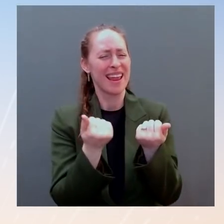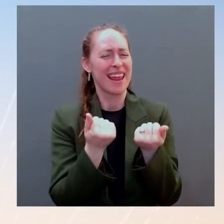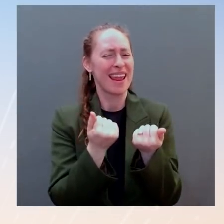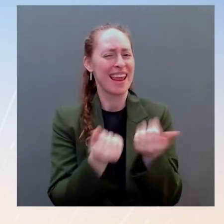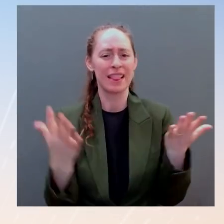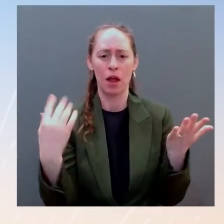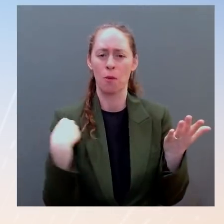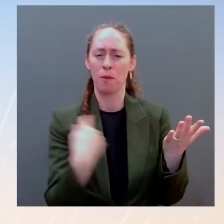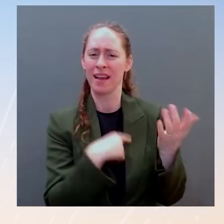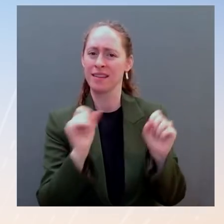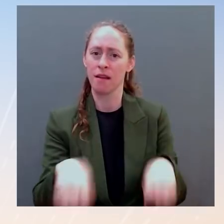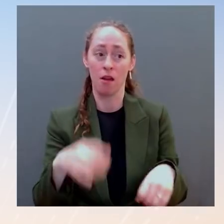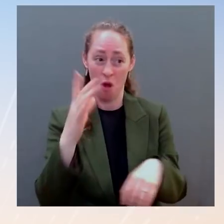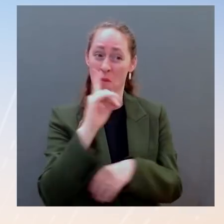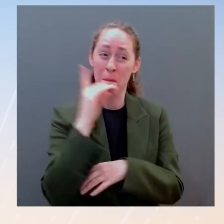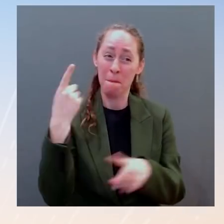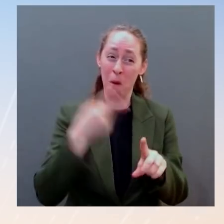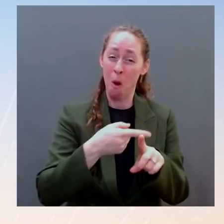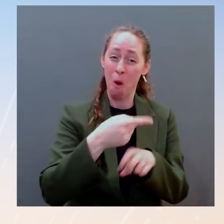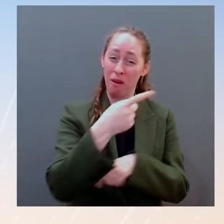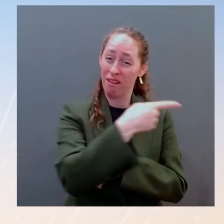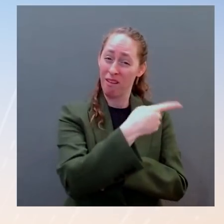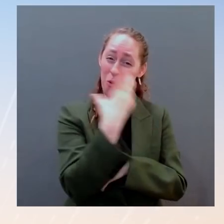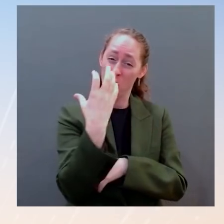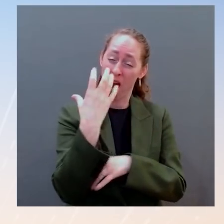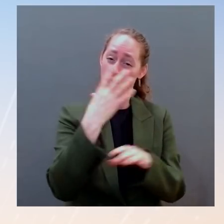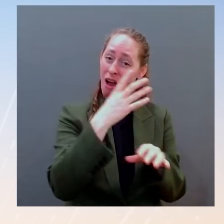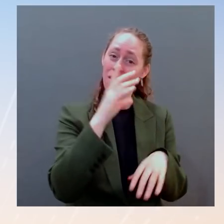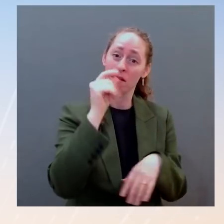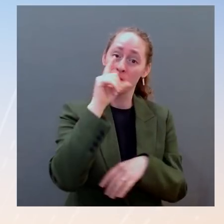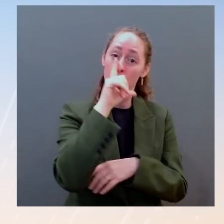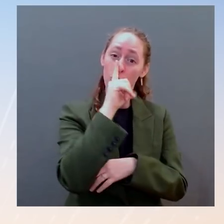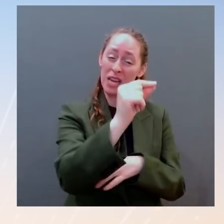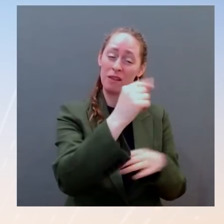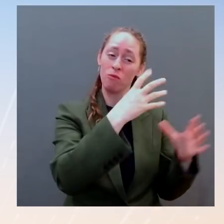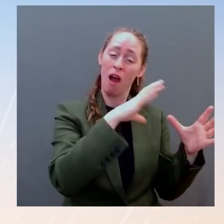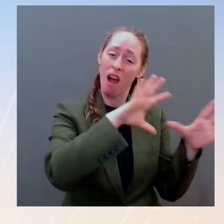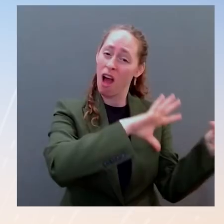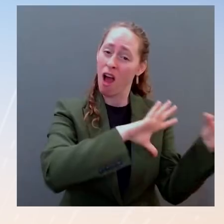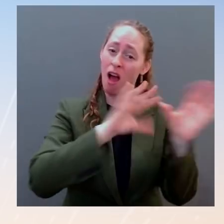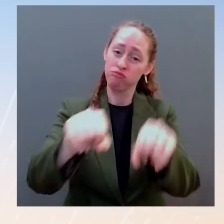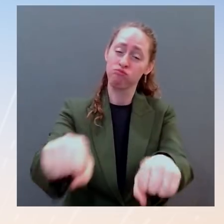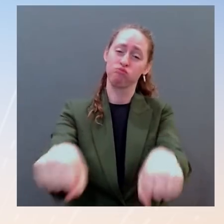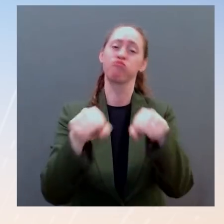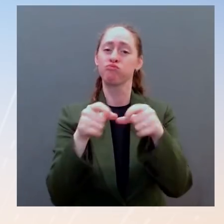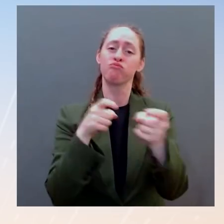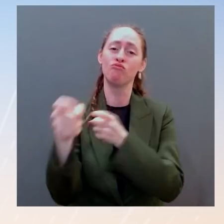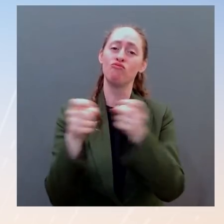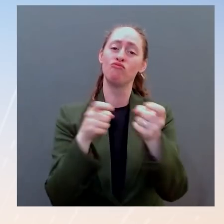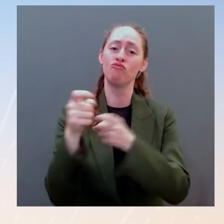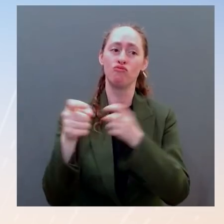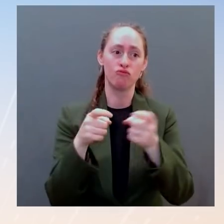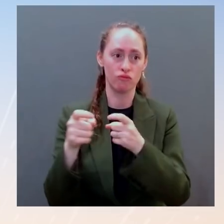and their sovereignty, and aspirations he had as of two months ago to go beyond that. The Press: Okay. And Congress is back in town today. The President last week said he's going to go